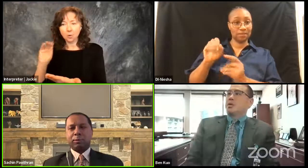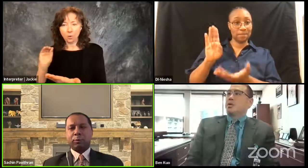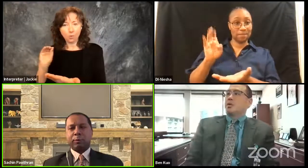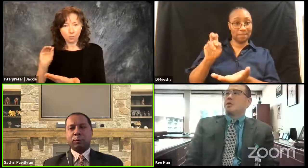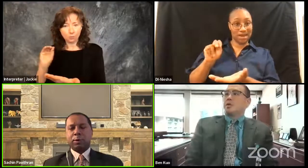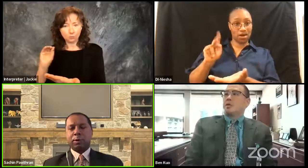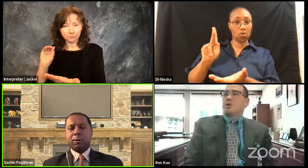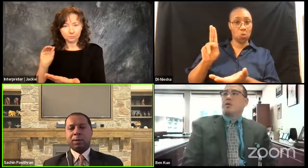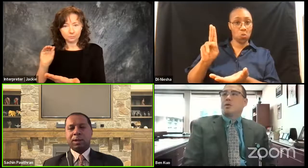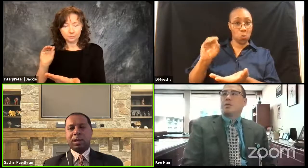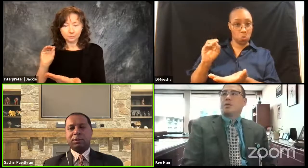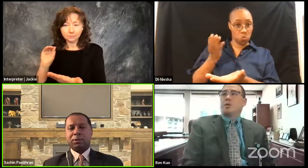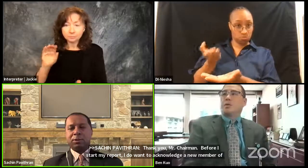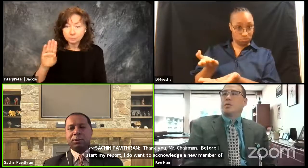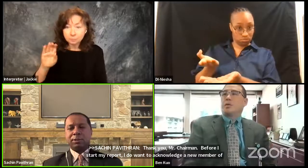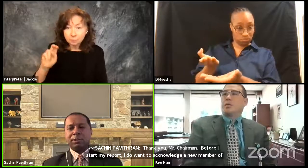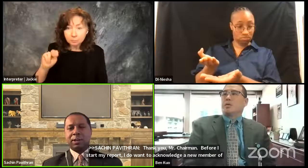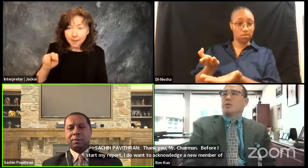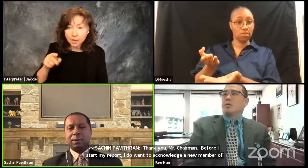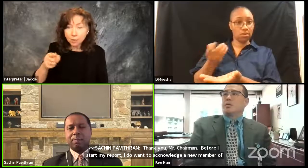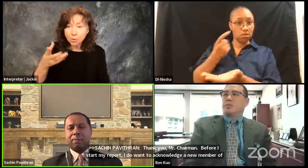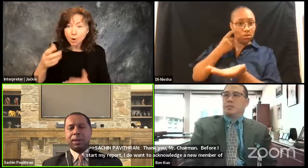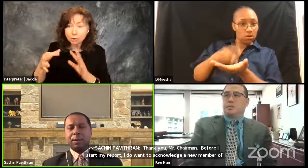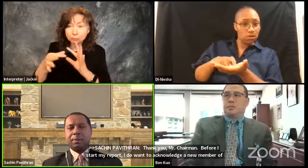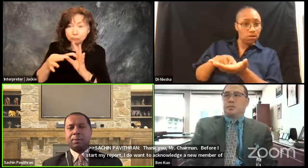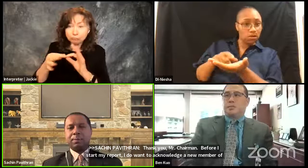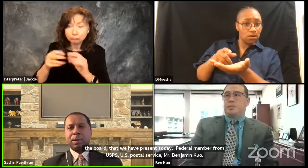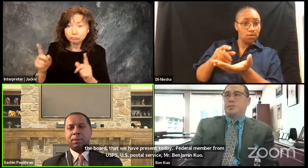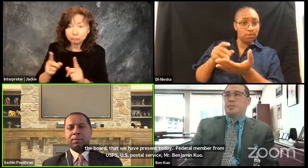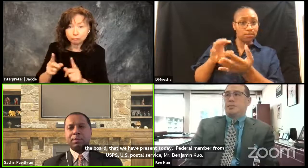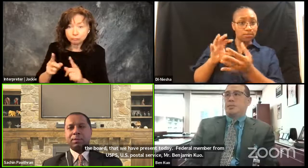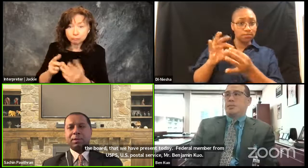Mr. Kuo, if you want to introduce yourself, make a couple of remarks?